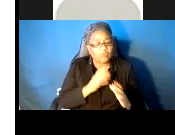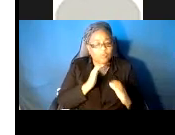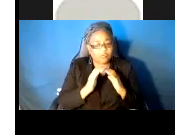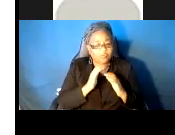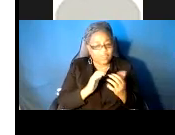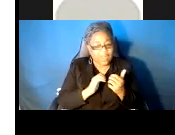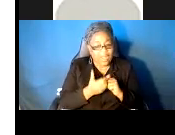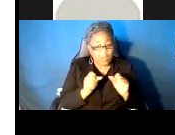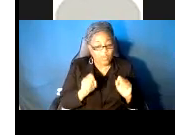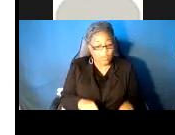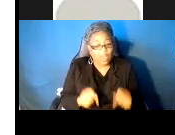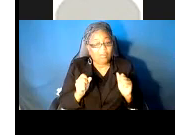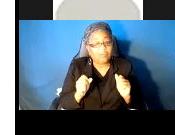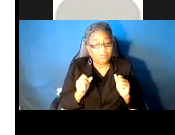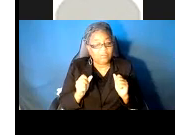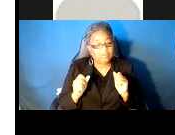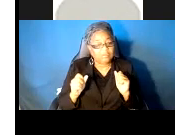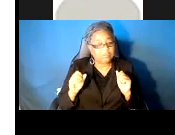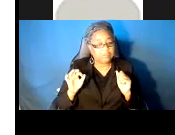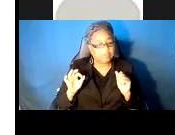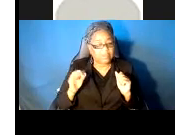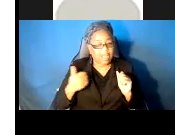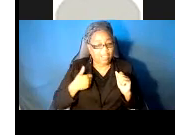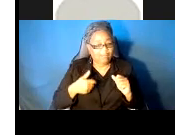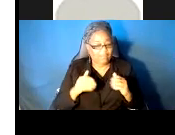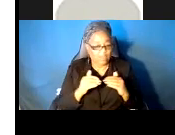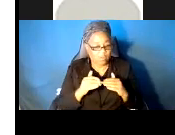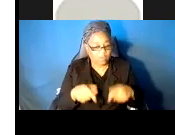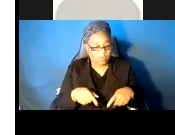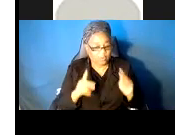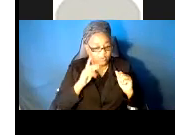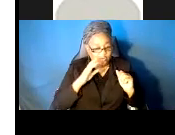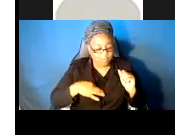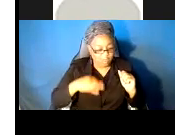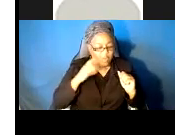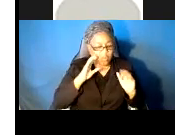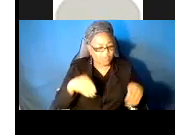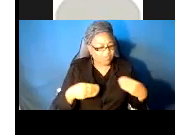for screen reader software and translation programs, and we can also provide other formats.